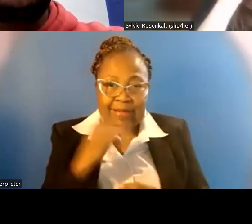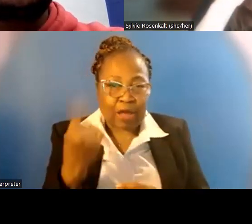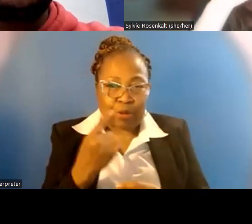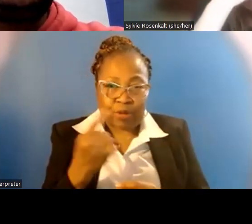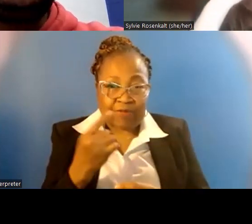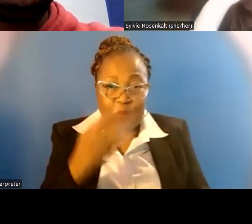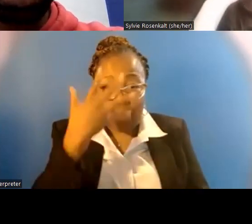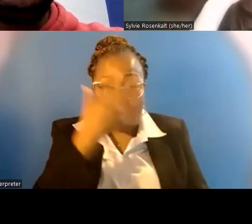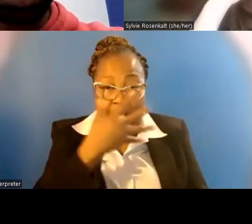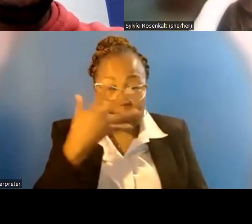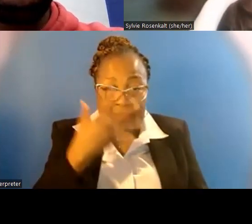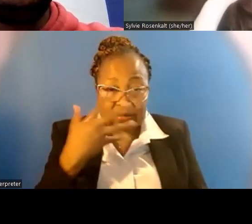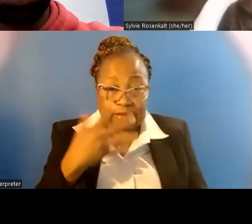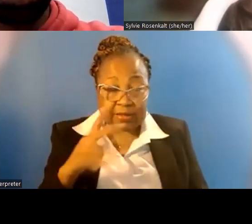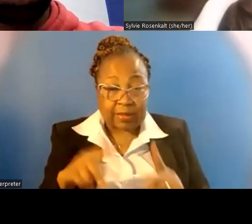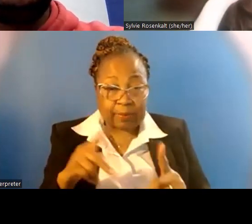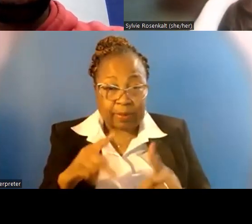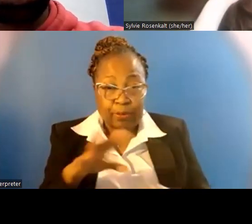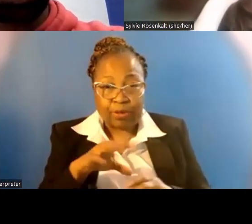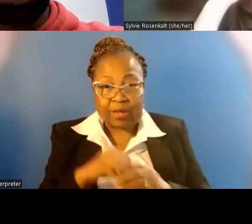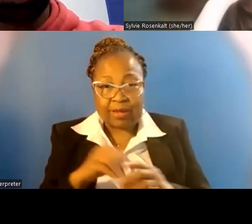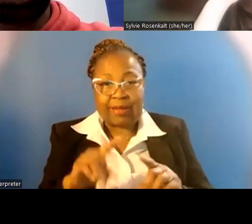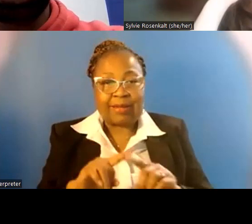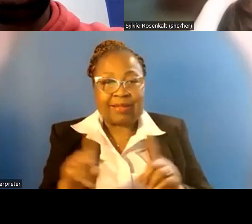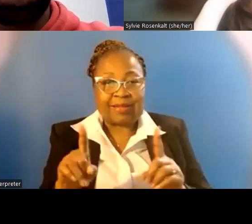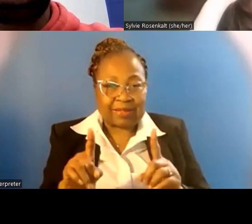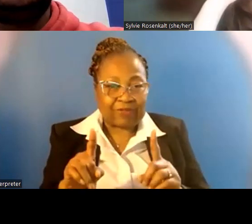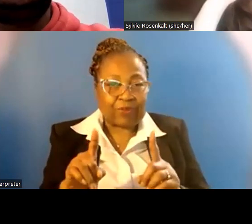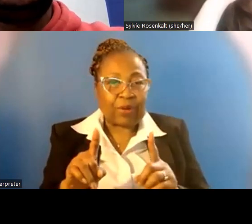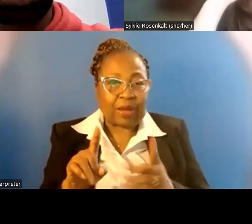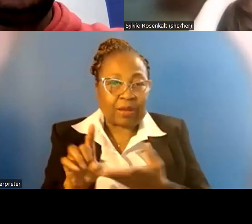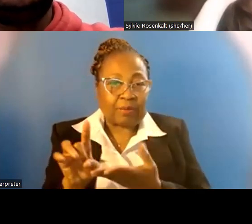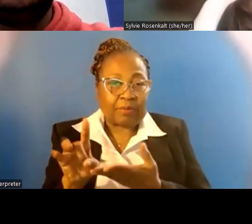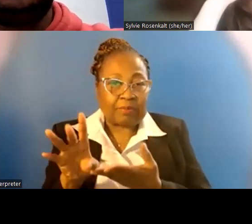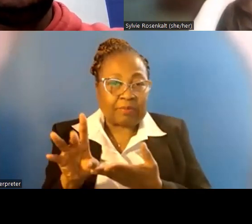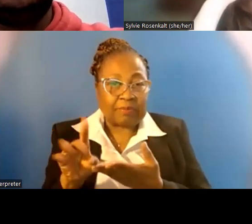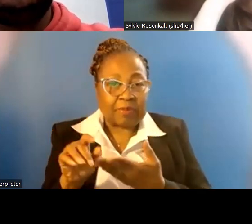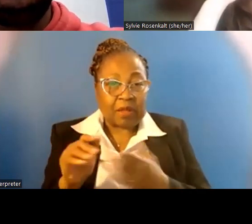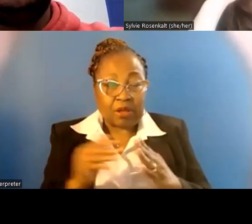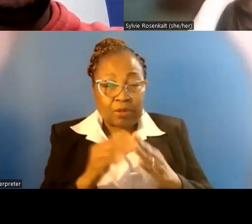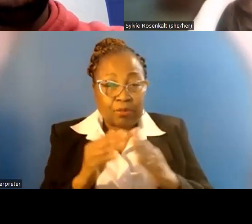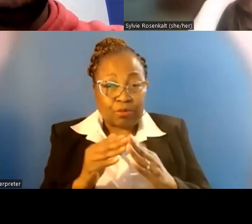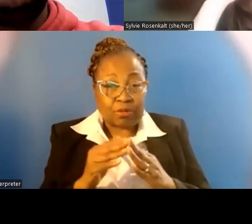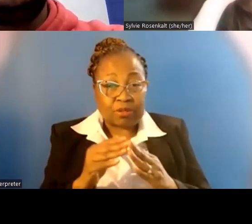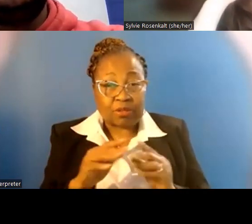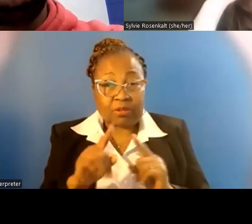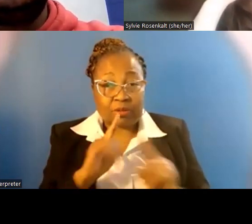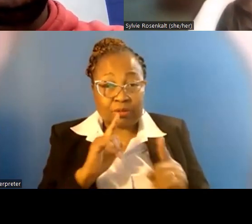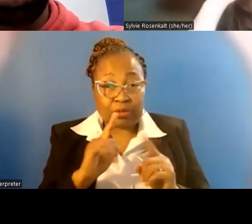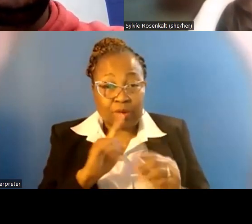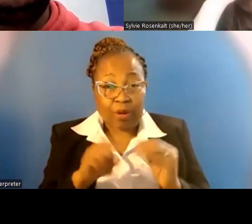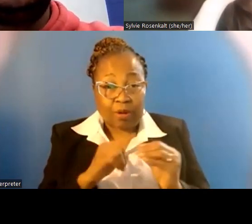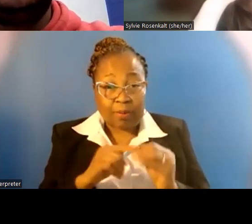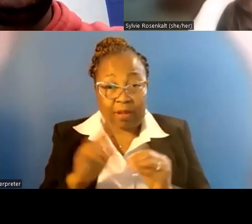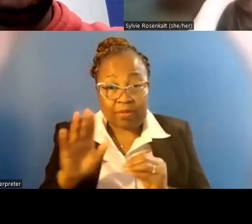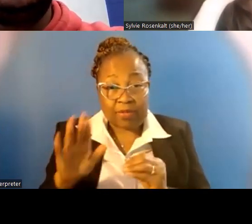in different marginalized communities to talk about their experiences but also for neurotypical people